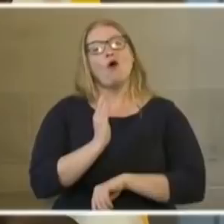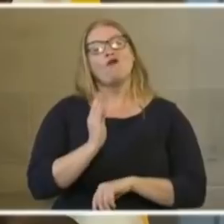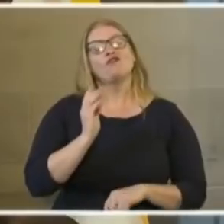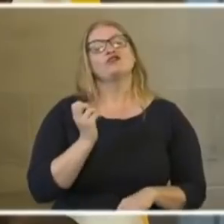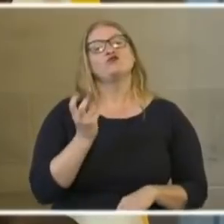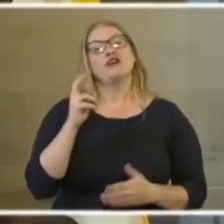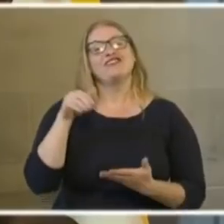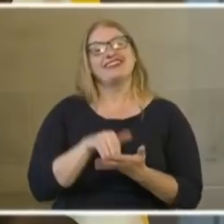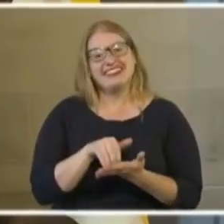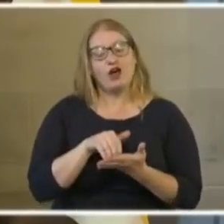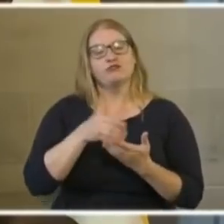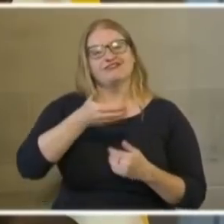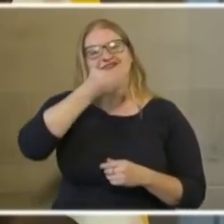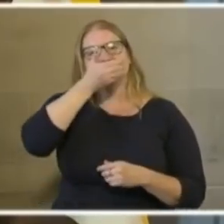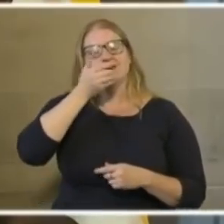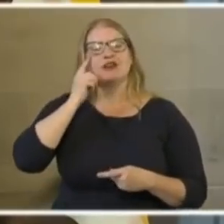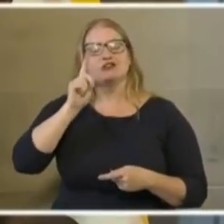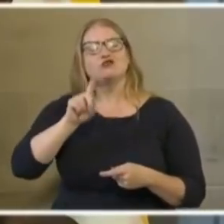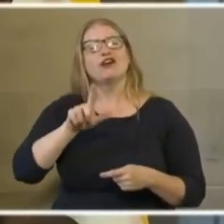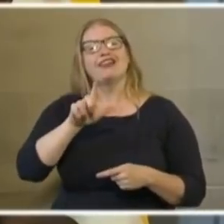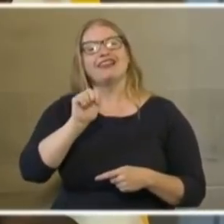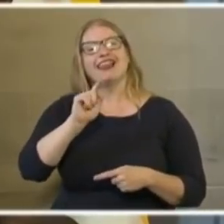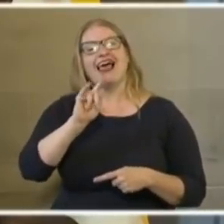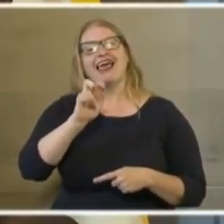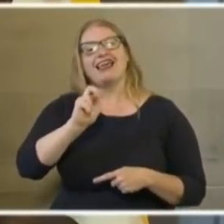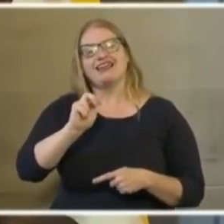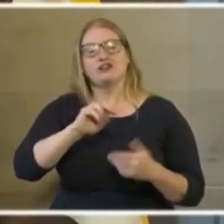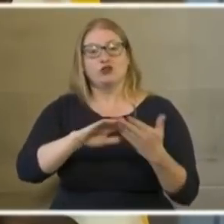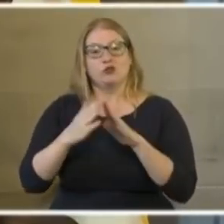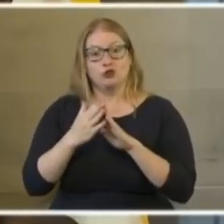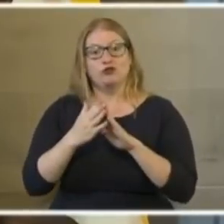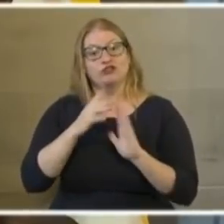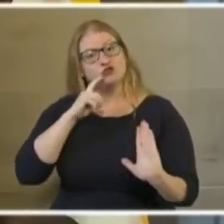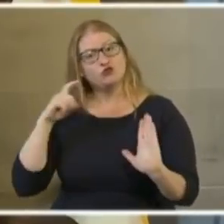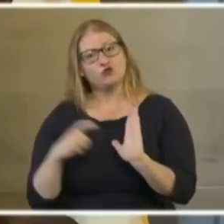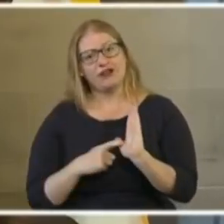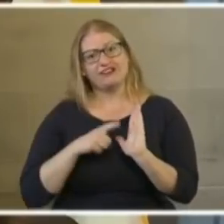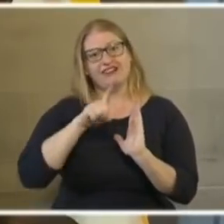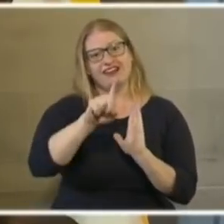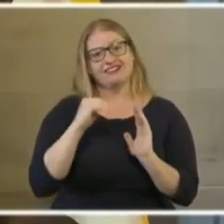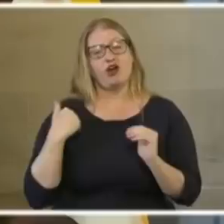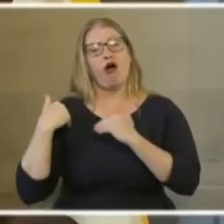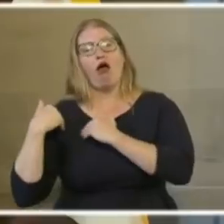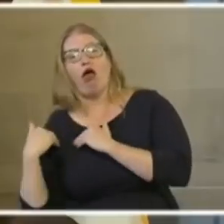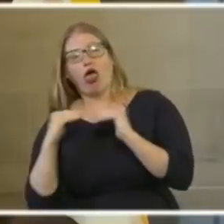OVER THE WEEKEND, THE CITY HANDED OUT OVER 12,000 FACEMASKS